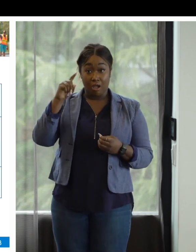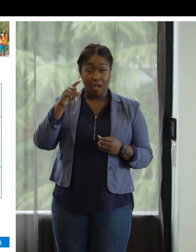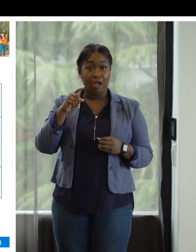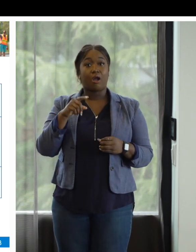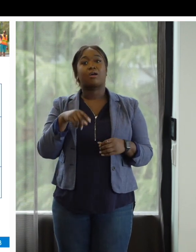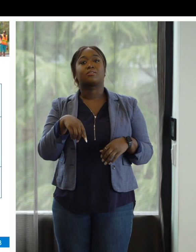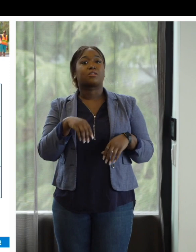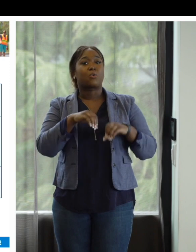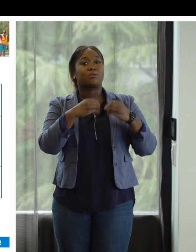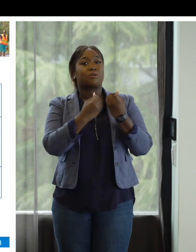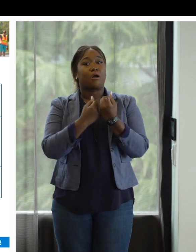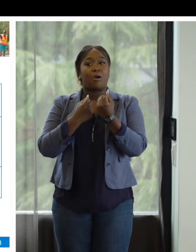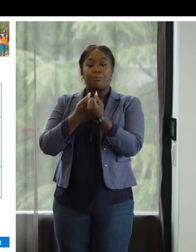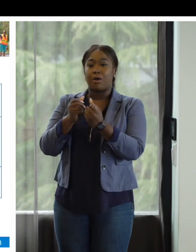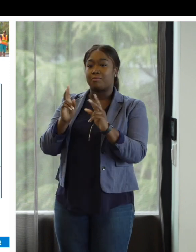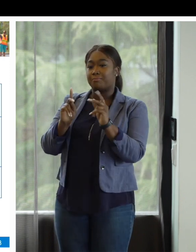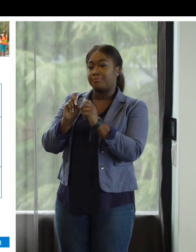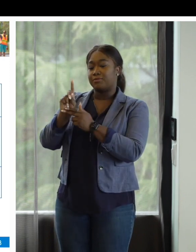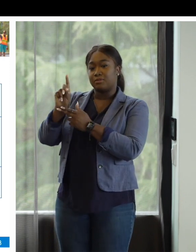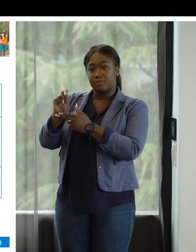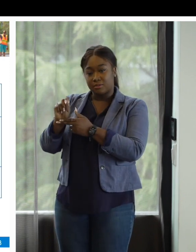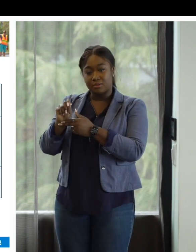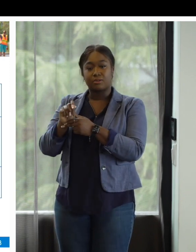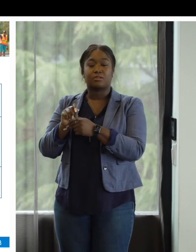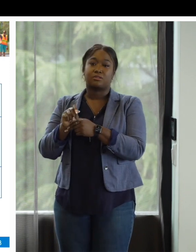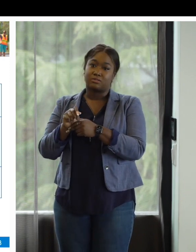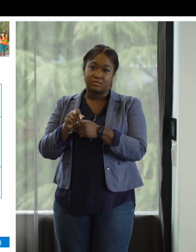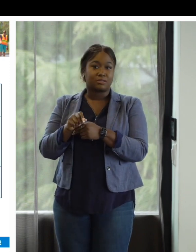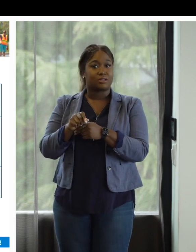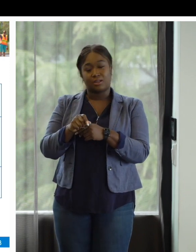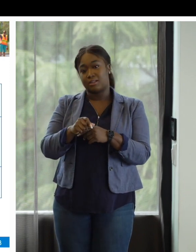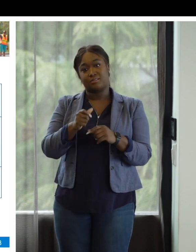different organizations with people with disabilities, we